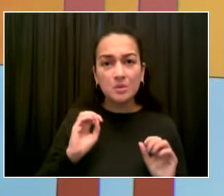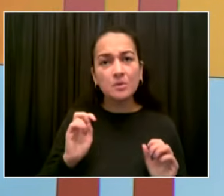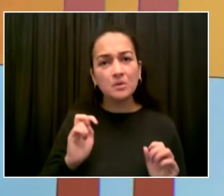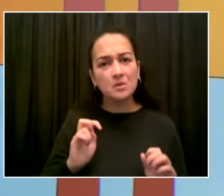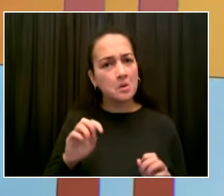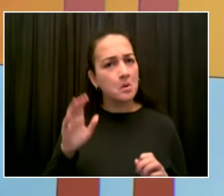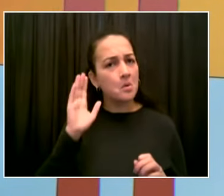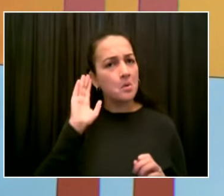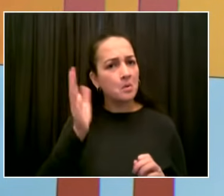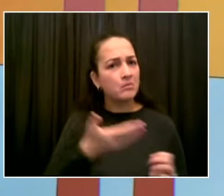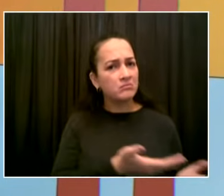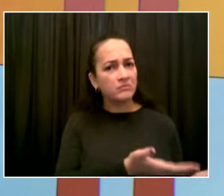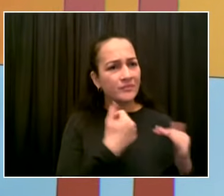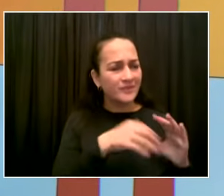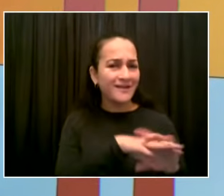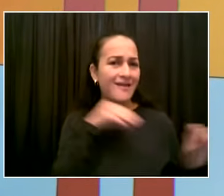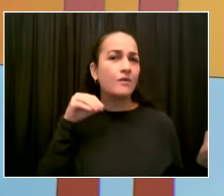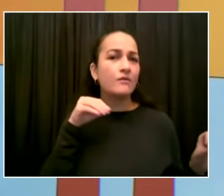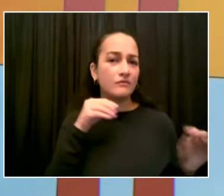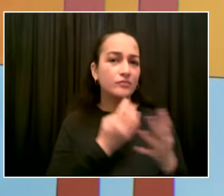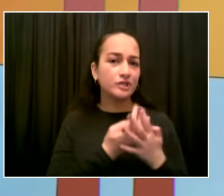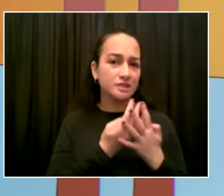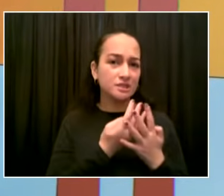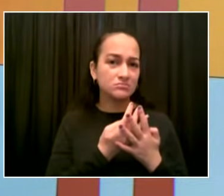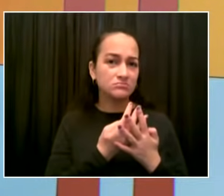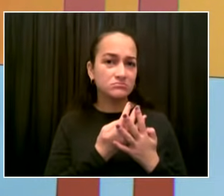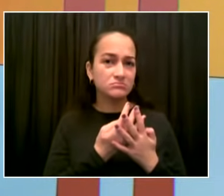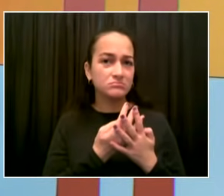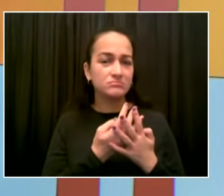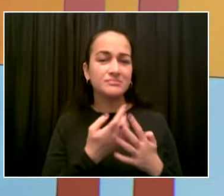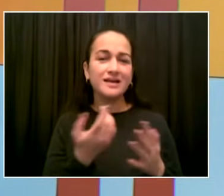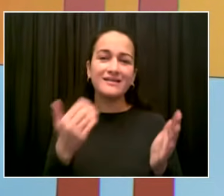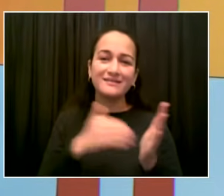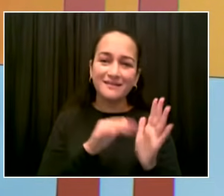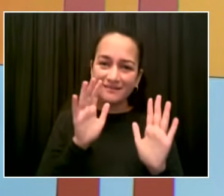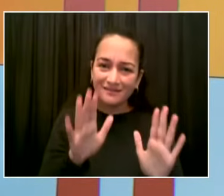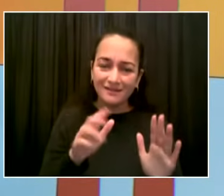AN ACT OF VIOLENCE, THEN THAT'S MSOETHING I WOULD CONSIDER FOR